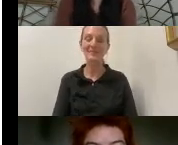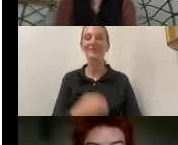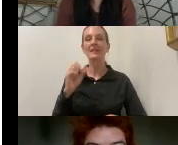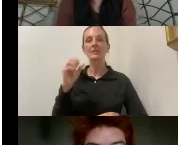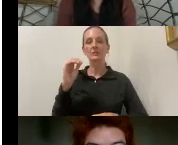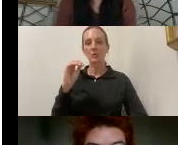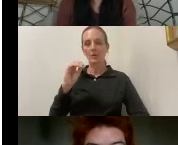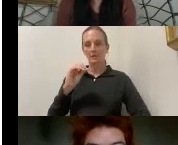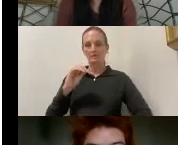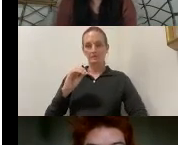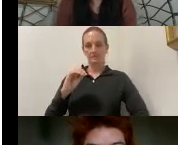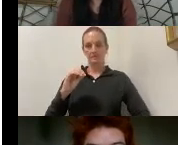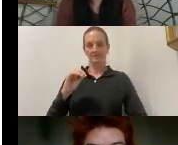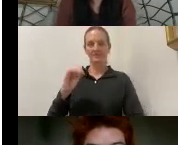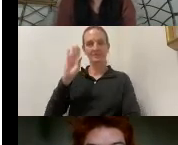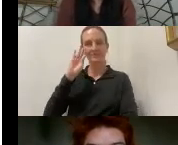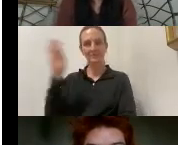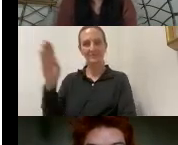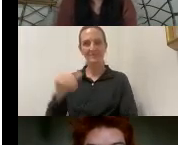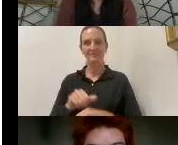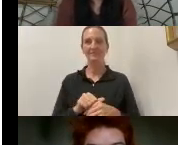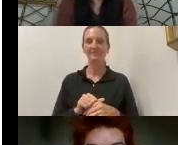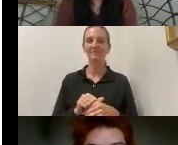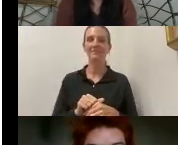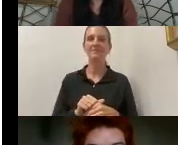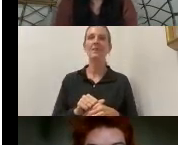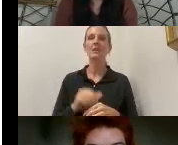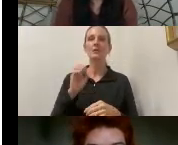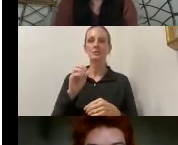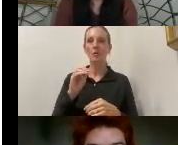[Indigenous language] reconnection and recovery.